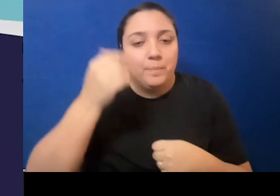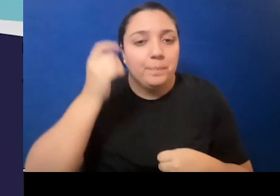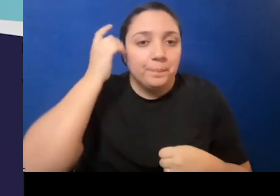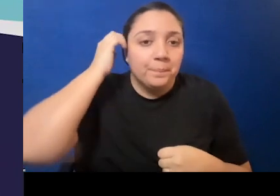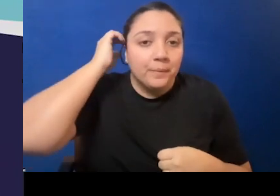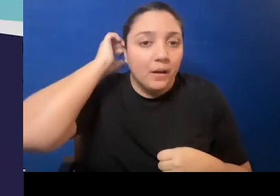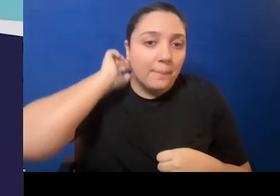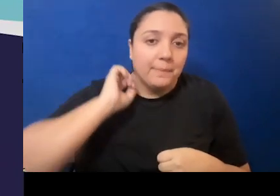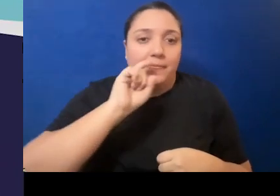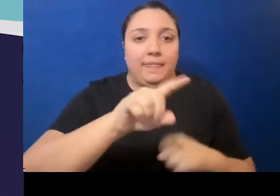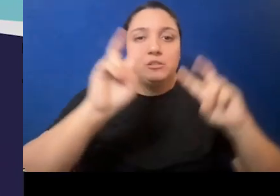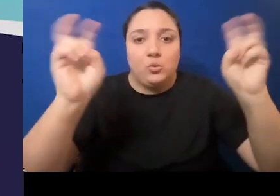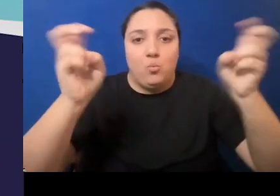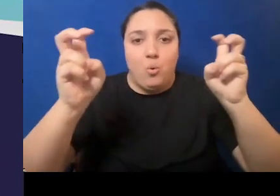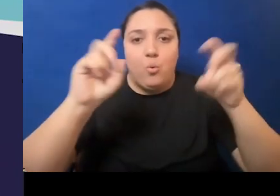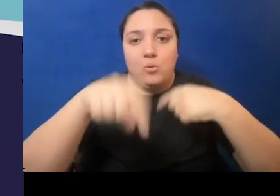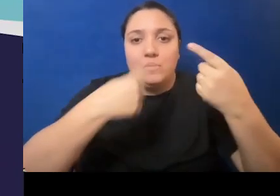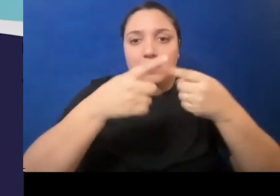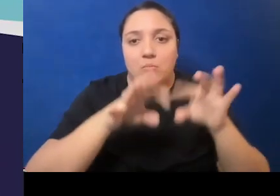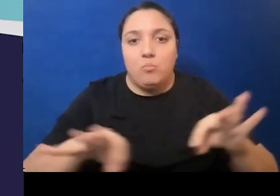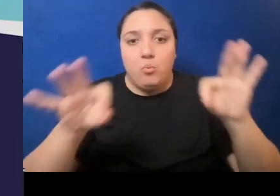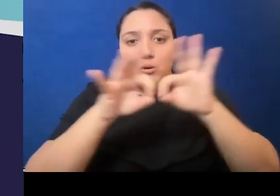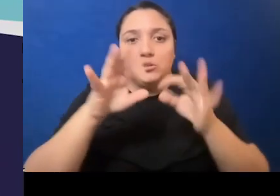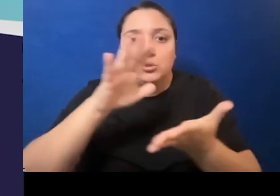THERE IS A MANDATE TO HELP THE STUDENTS.